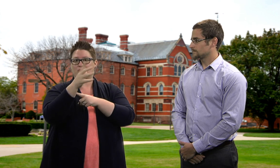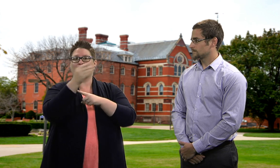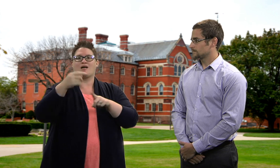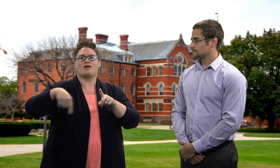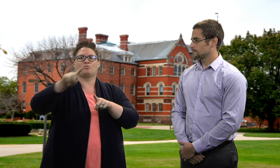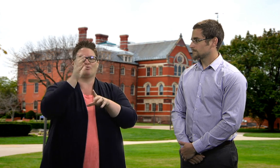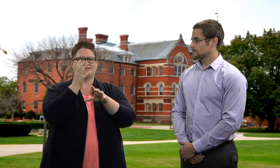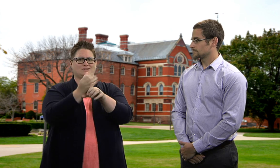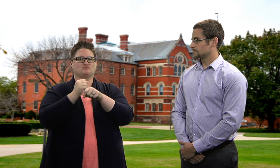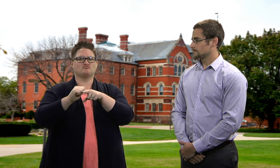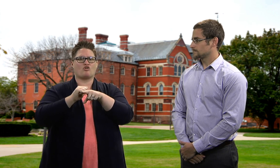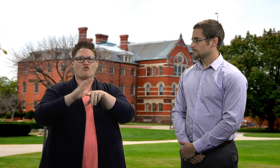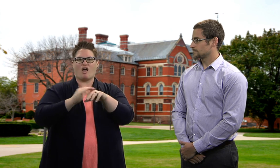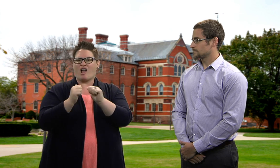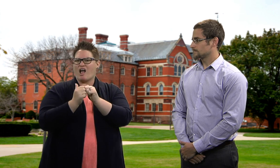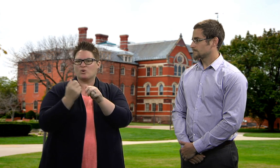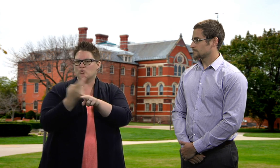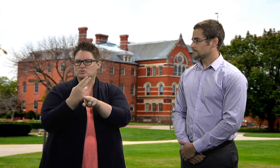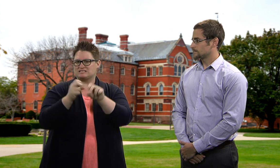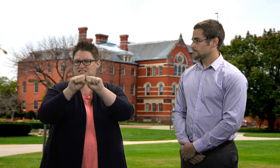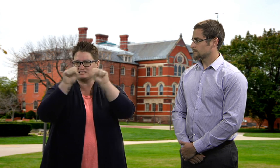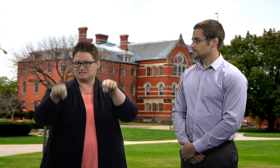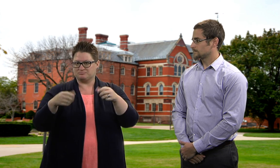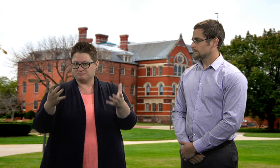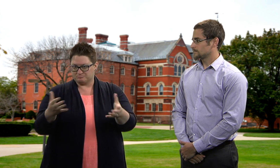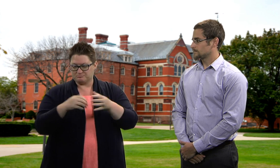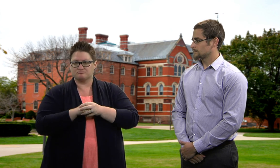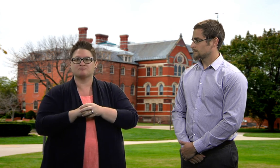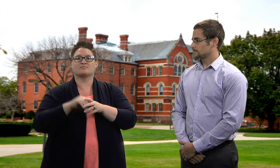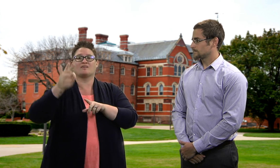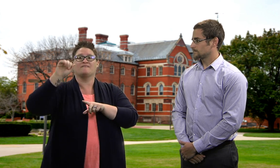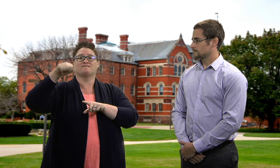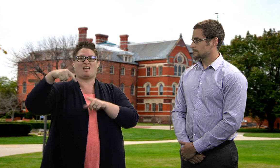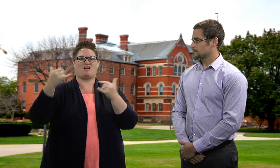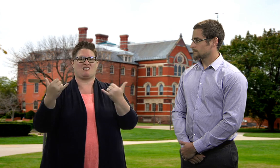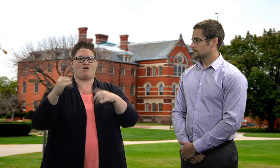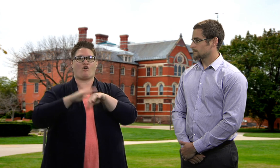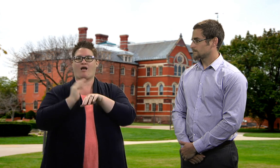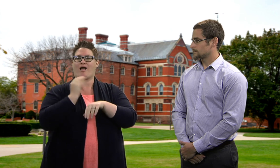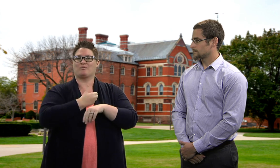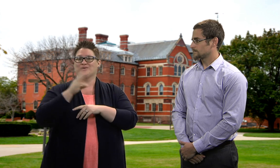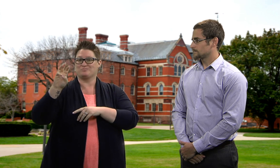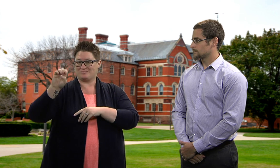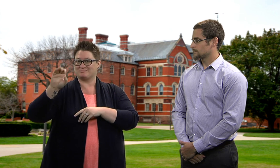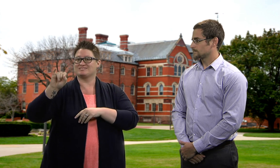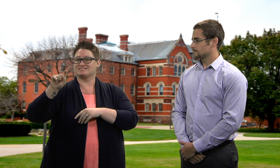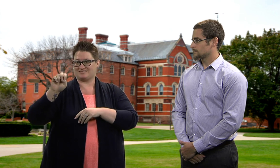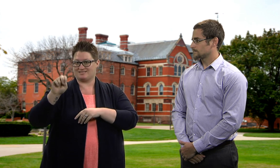you will receive training on how to use the system. The FAQ’s is posted on our website.